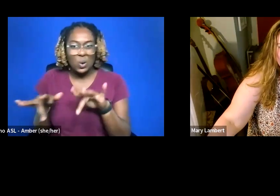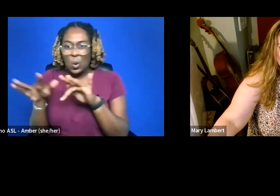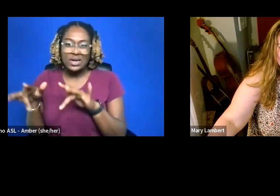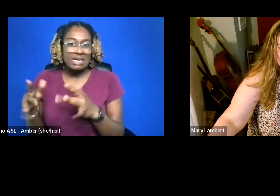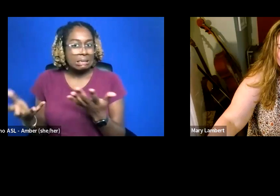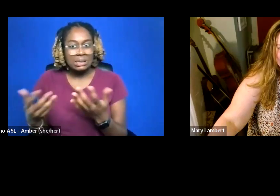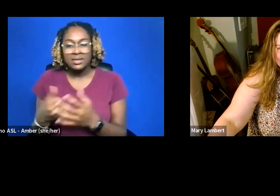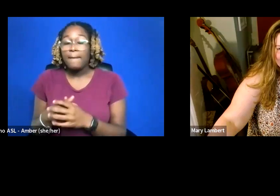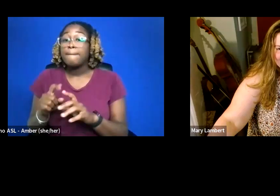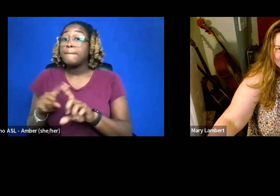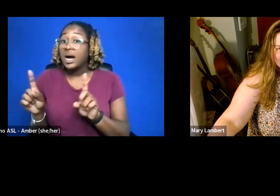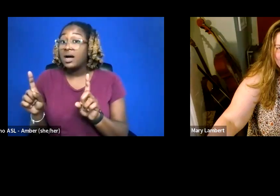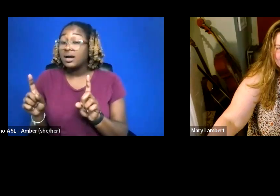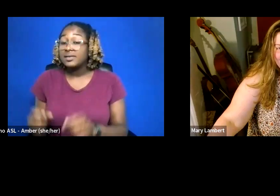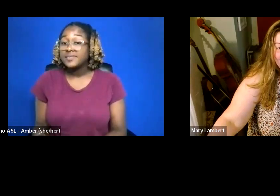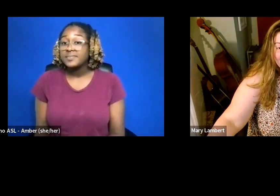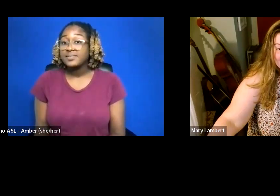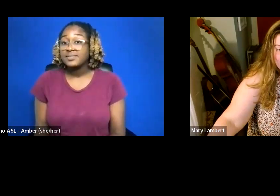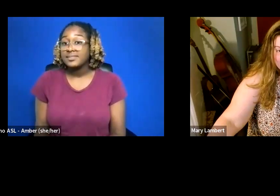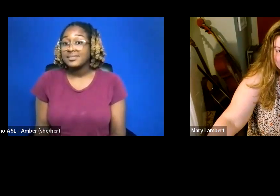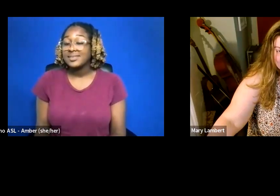but the song is called The Tempest